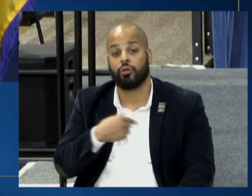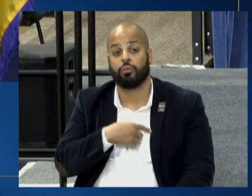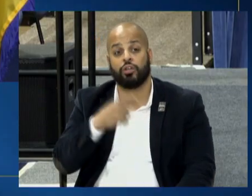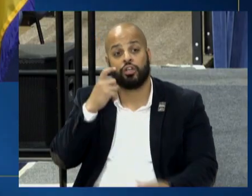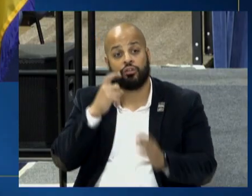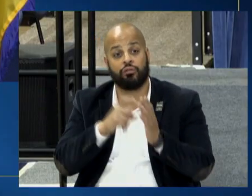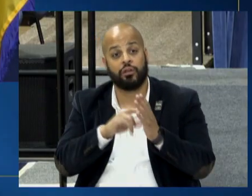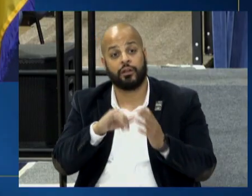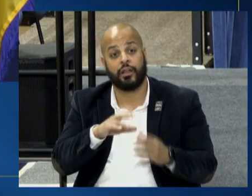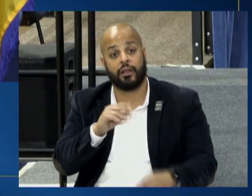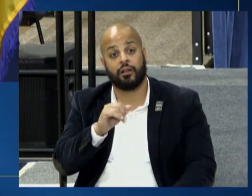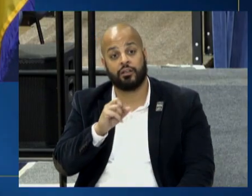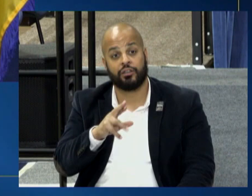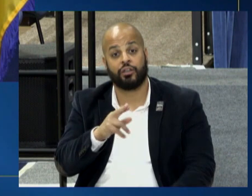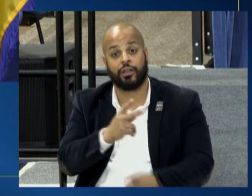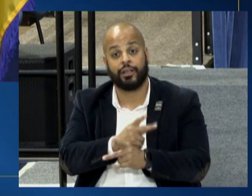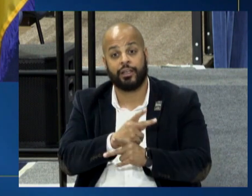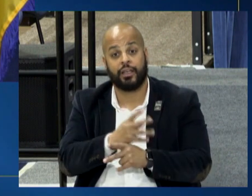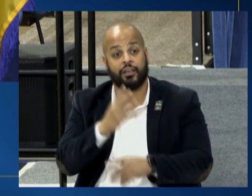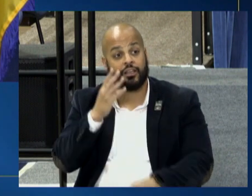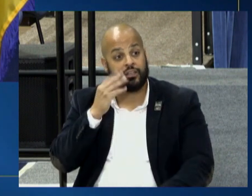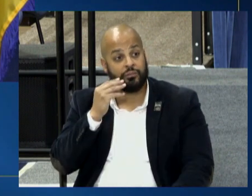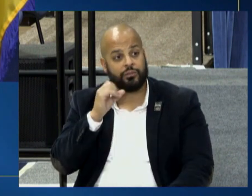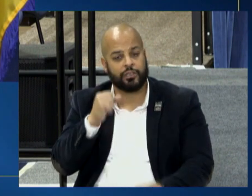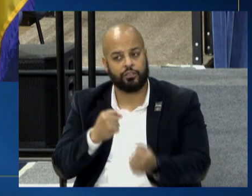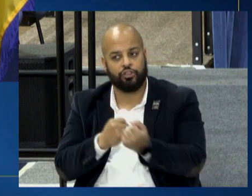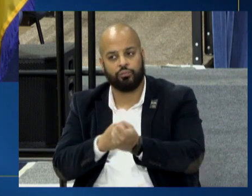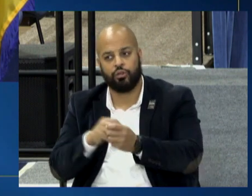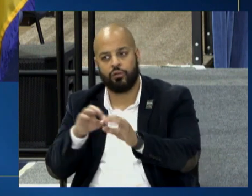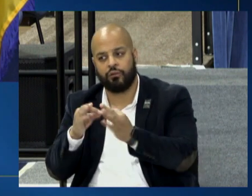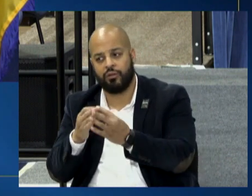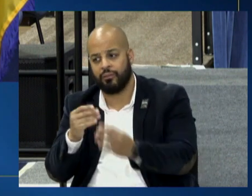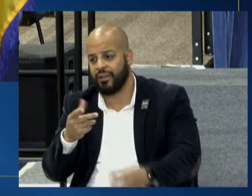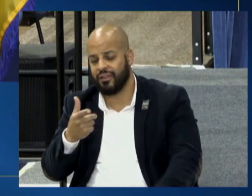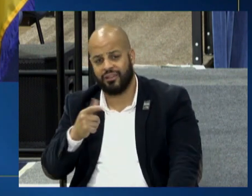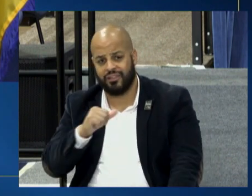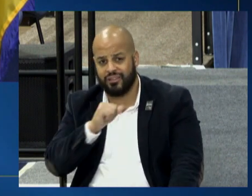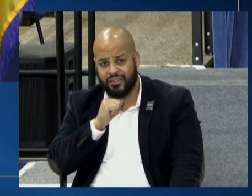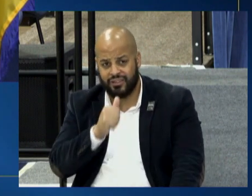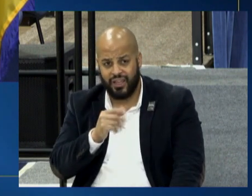patients and their caregivers is a significant effort that cannot be achieved by a single entity